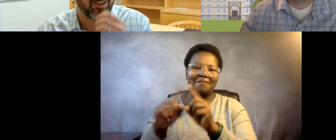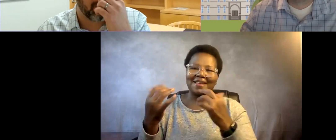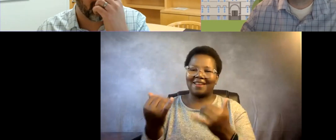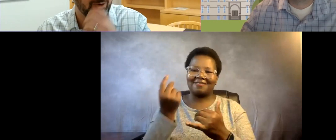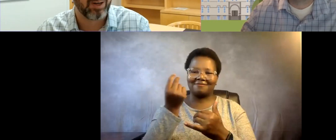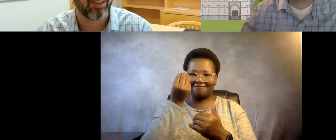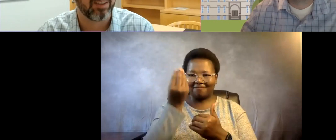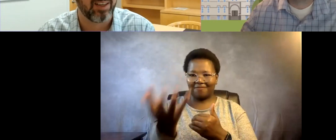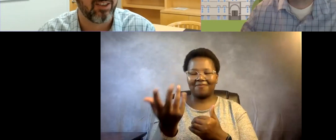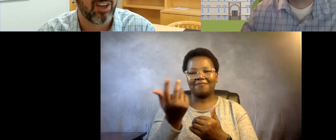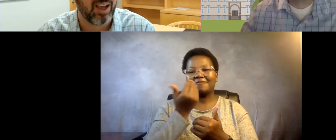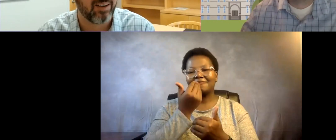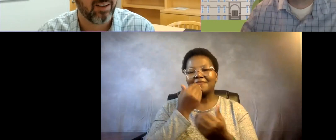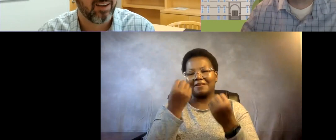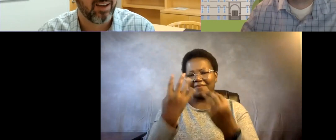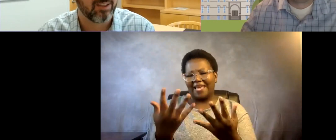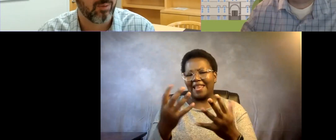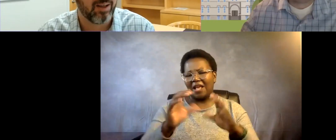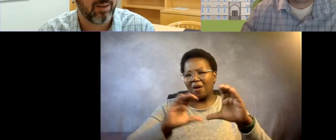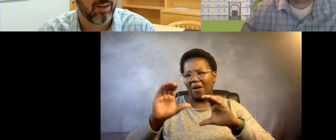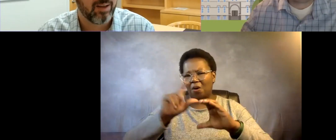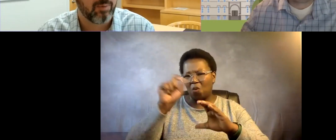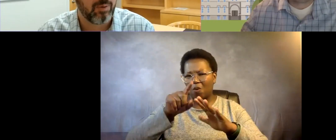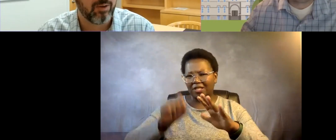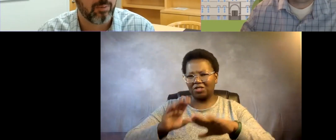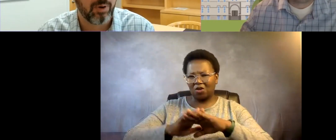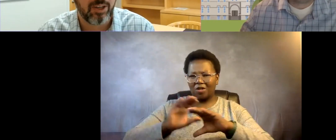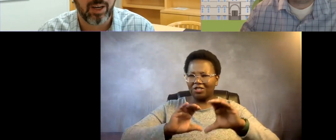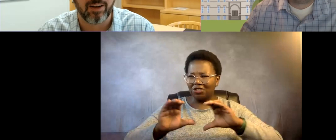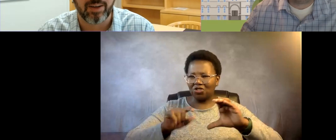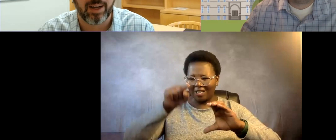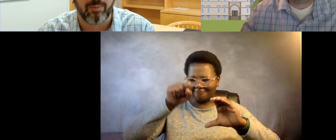answer a couple of these questions in chat as well, but we do appreciate your time.